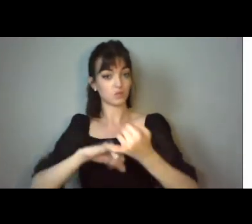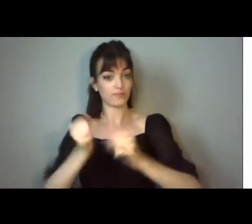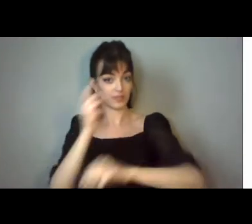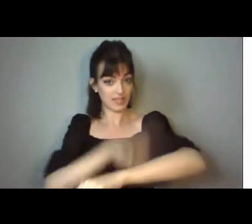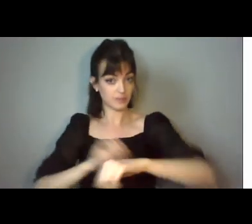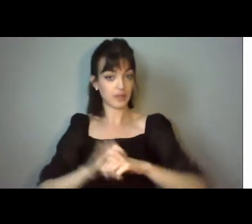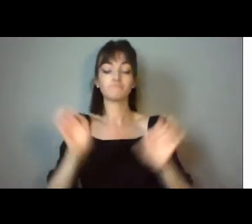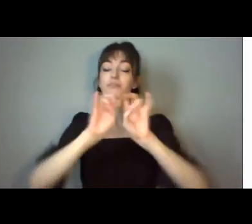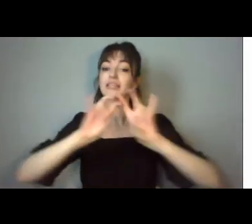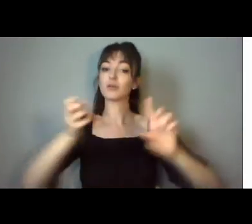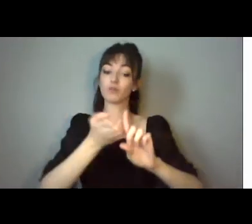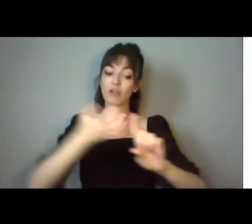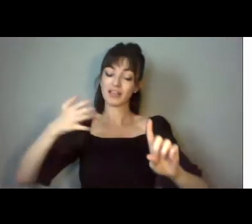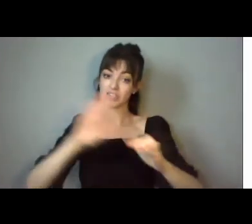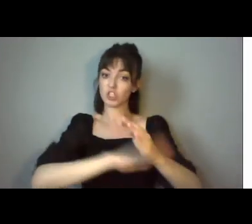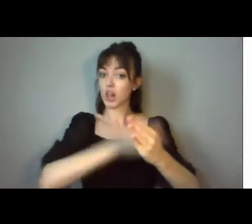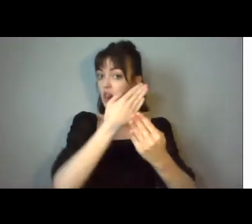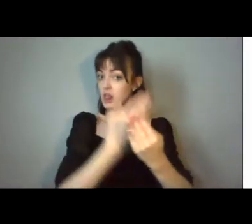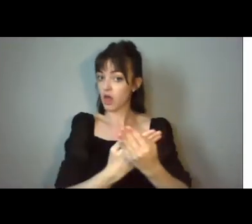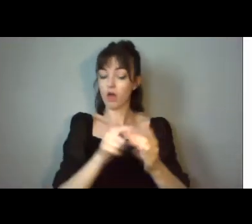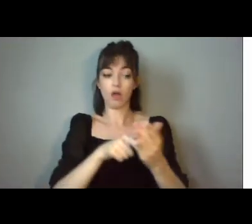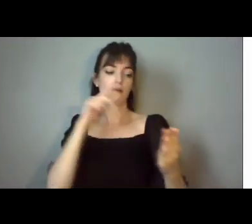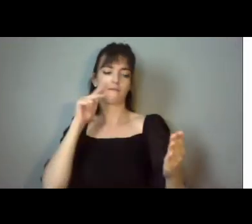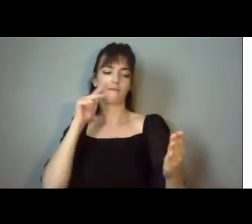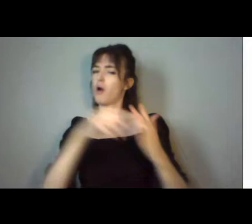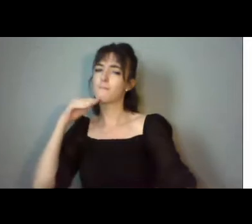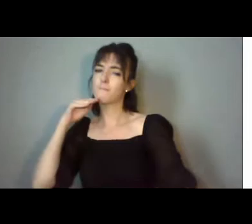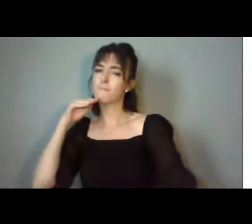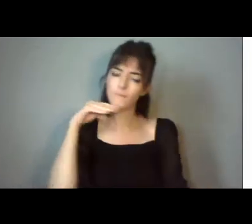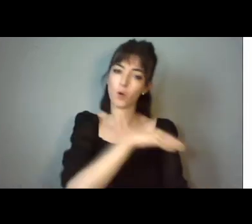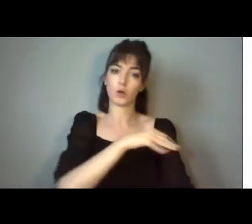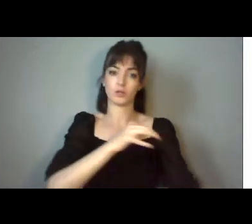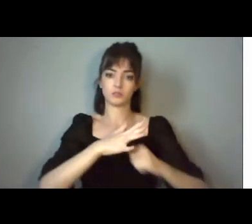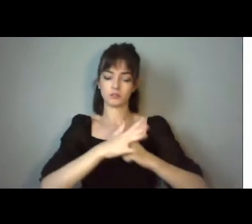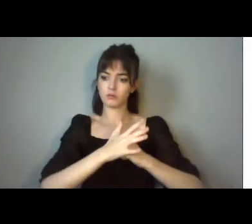before the law, is viewed as critical to the exercise of all other human rights.